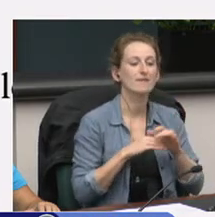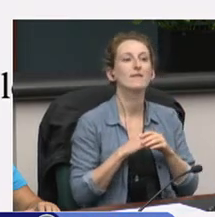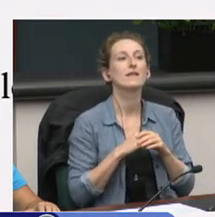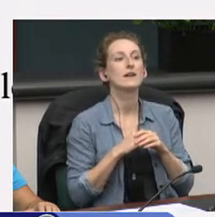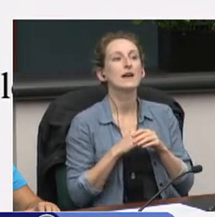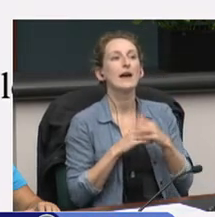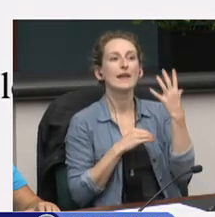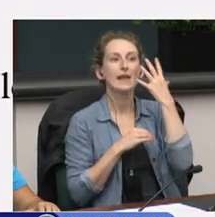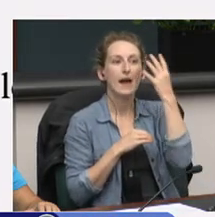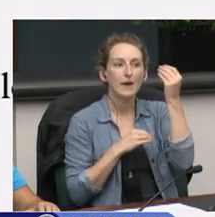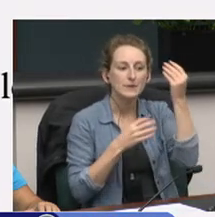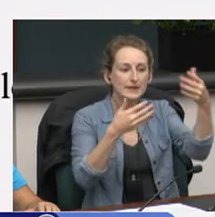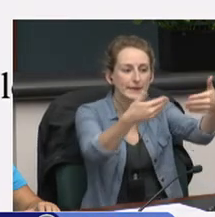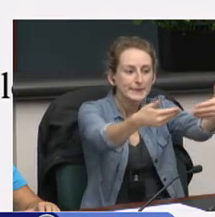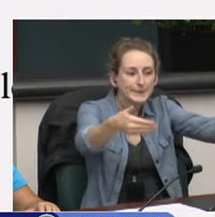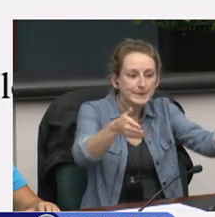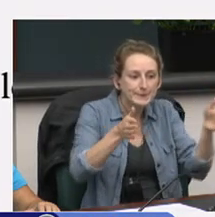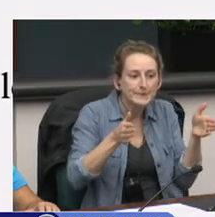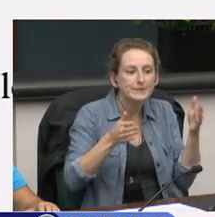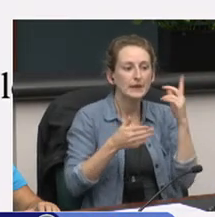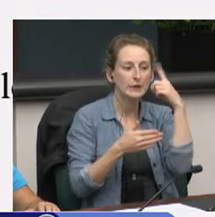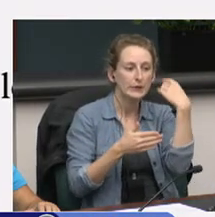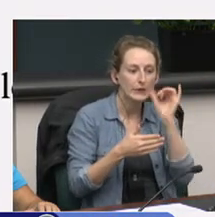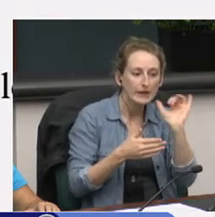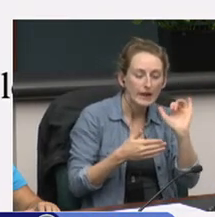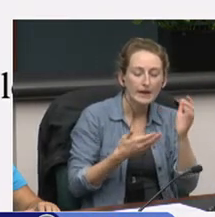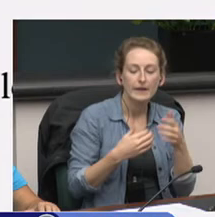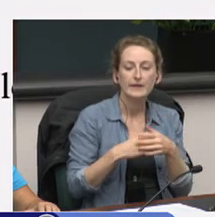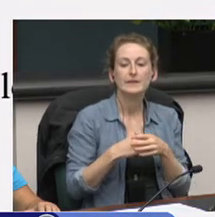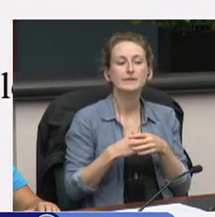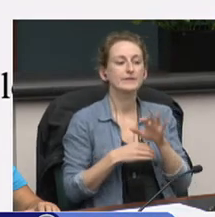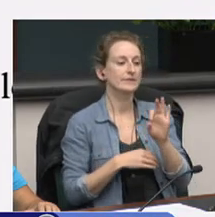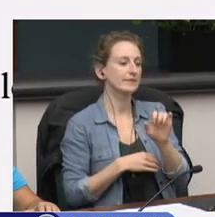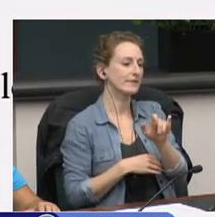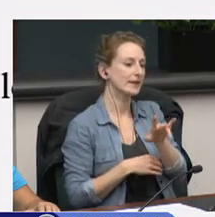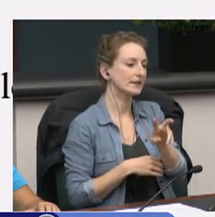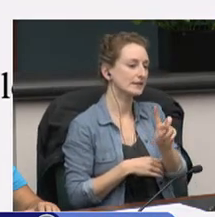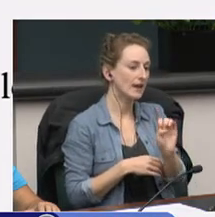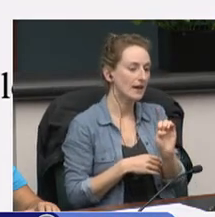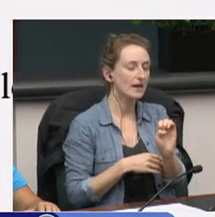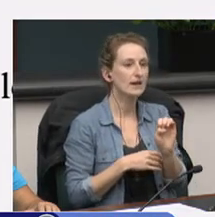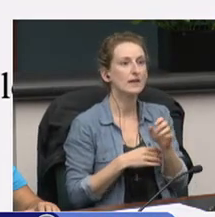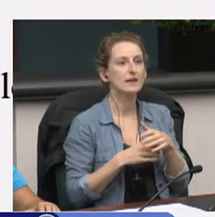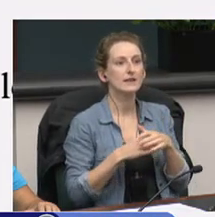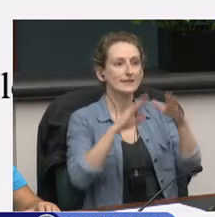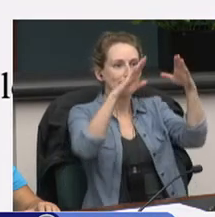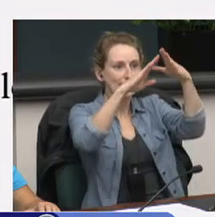used on the building 'is the roofs pitch 360-degree architecture your entrances